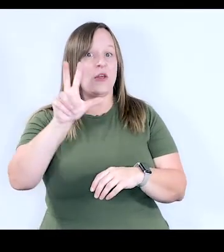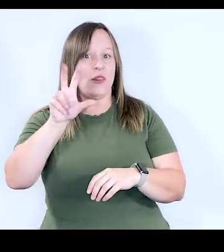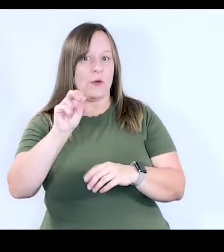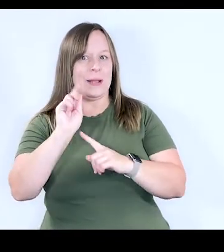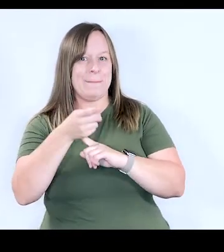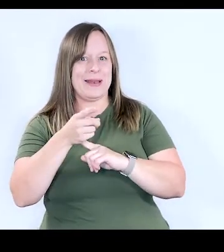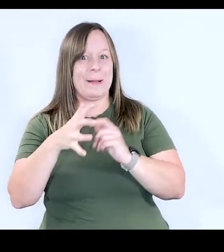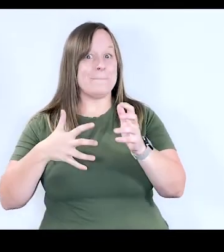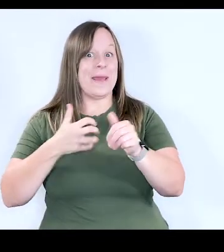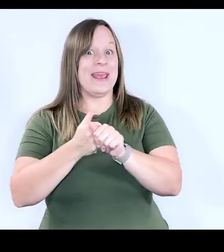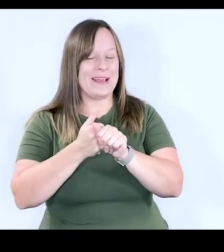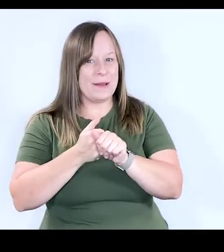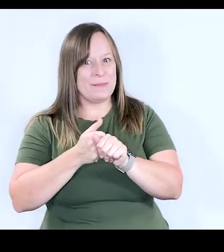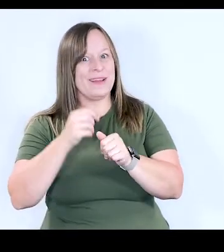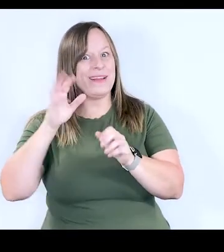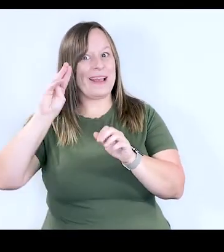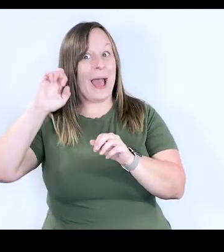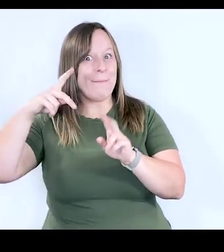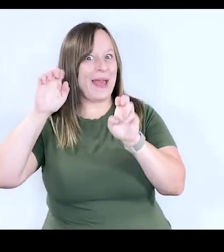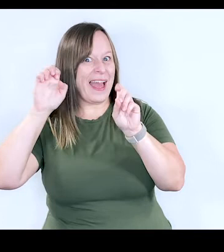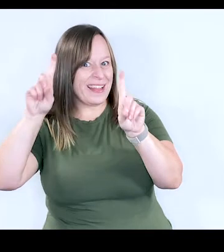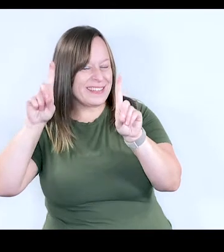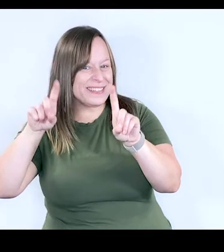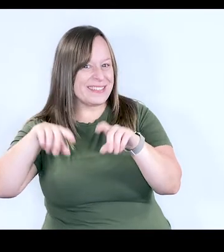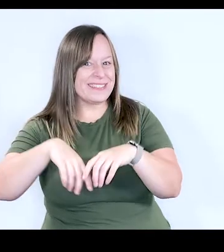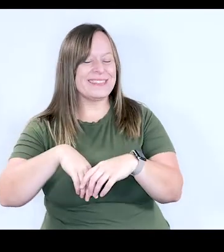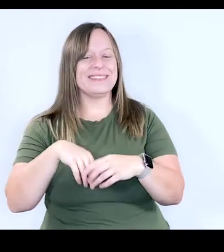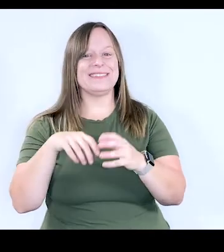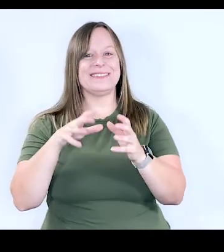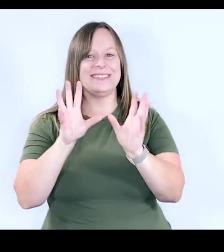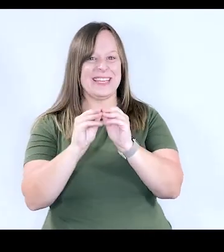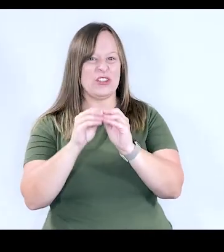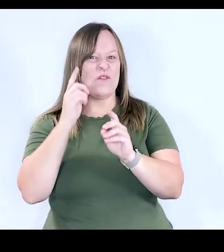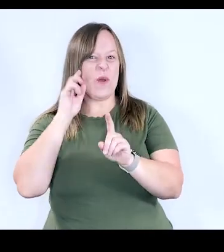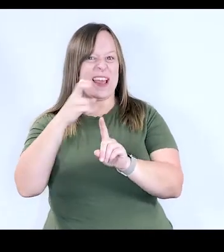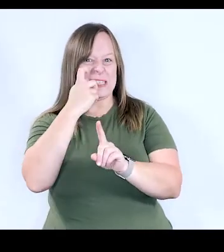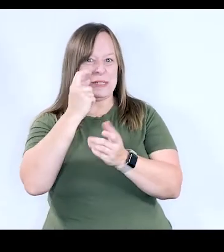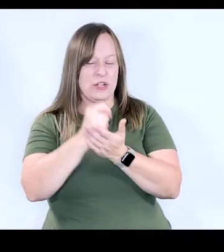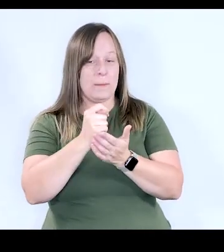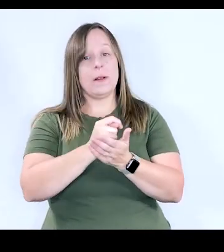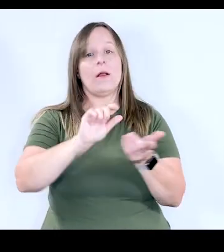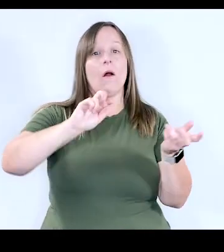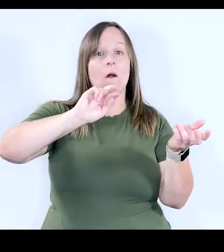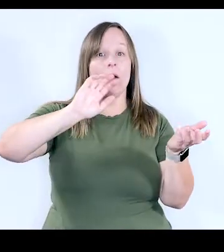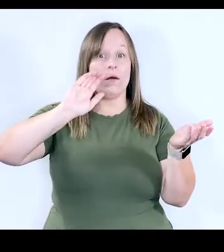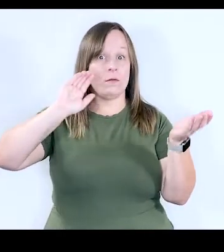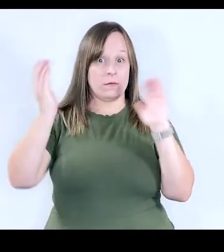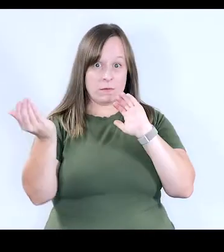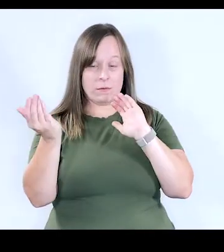sessions or compensatory sessions of that speech therapy. The other approach is often referred to